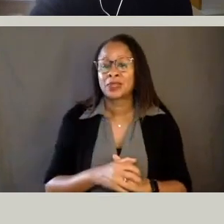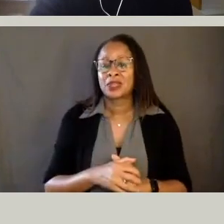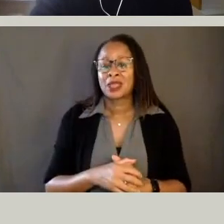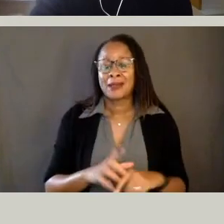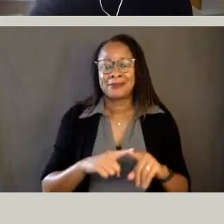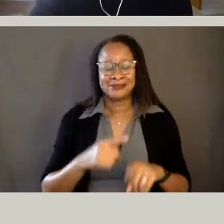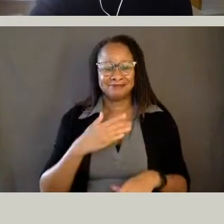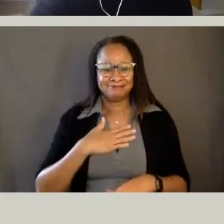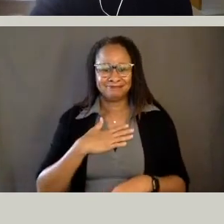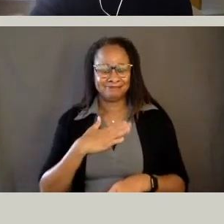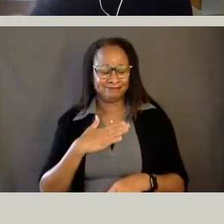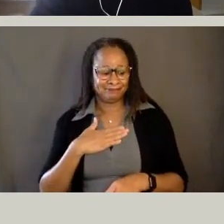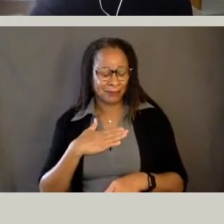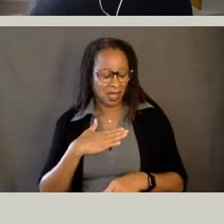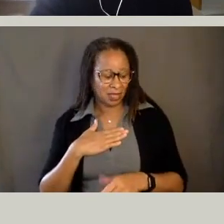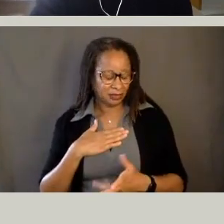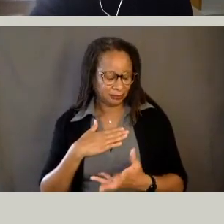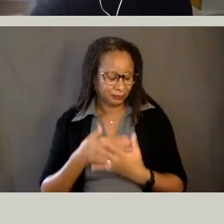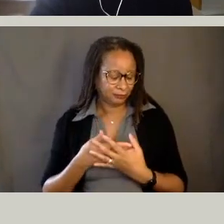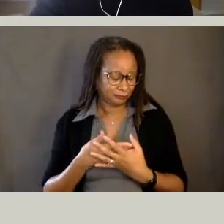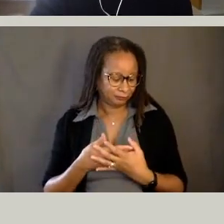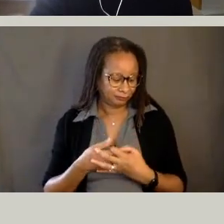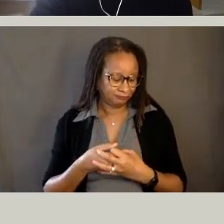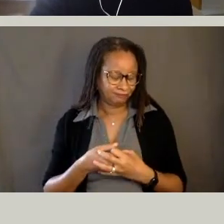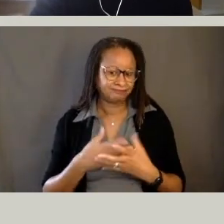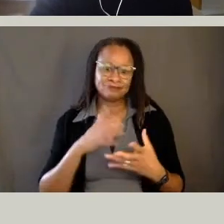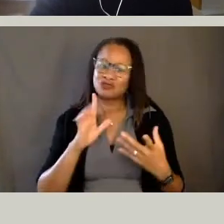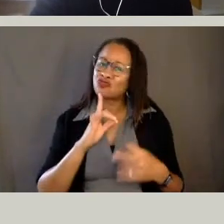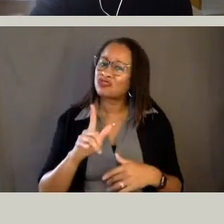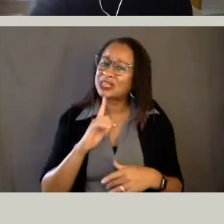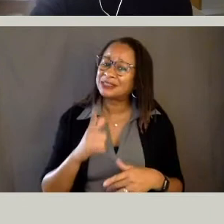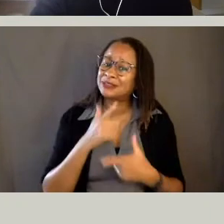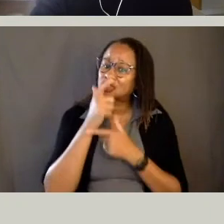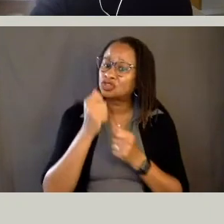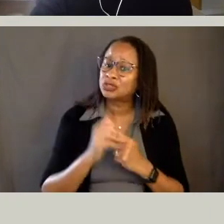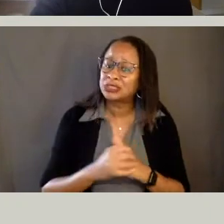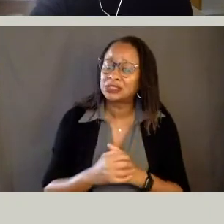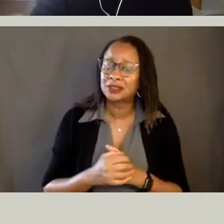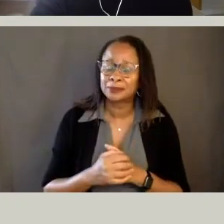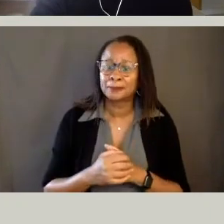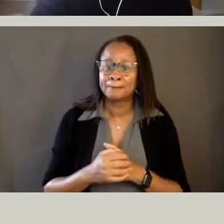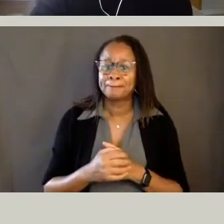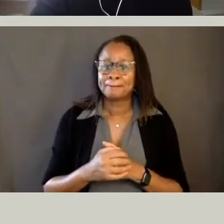But I would say, you know, and I, it's interesting I think that there is work to do.